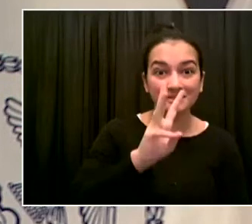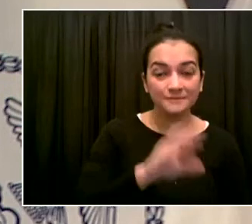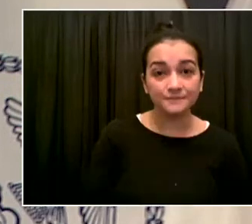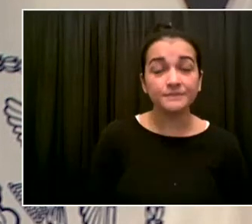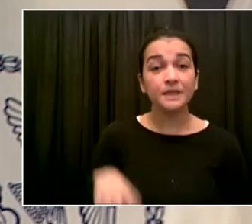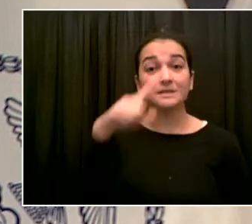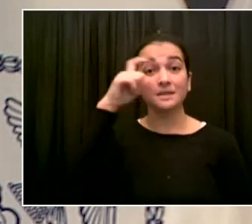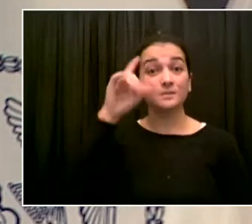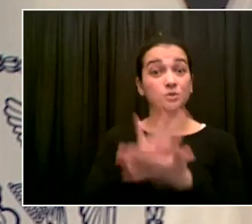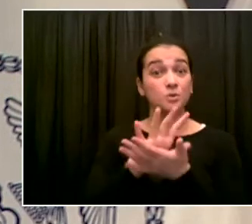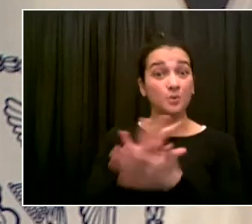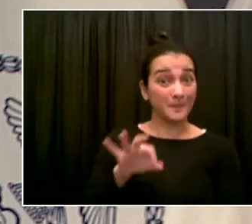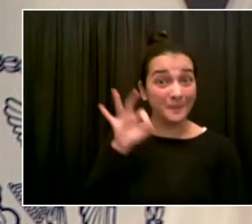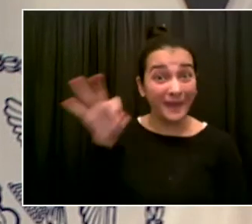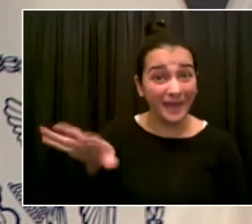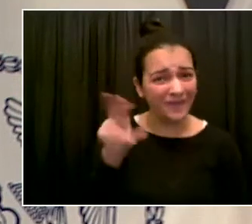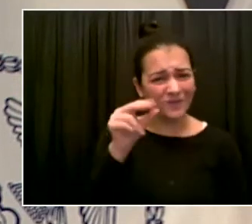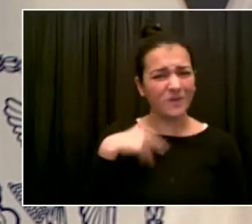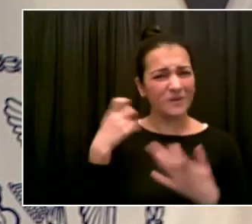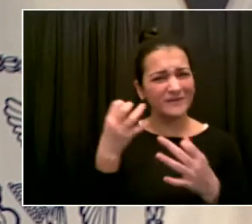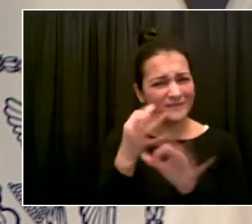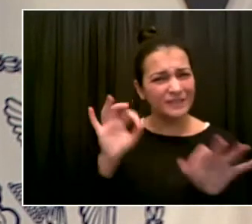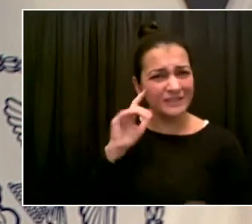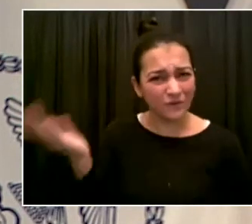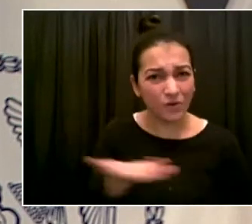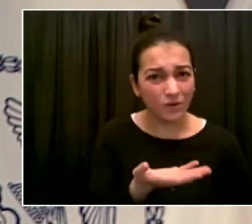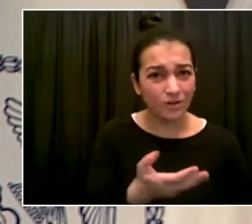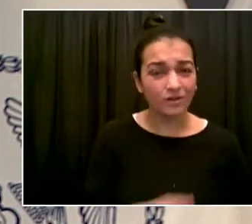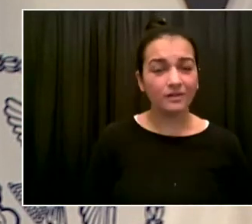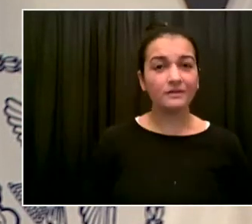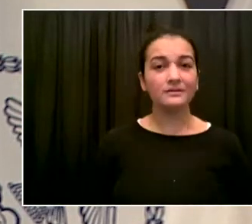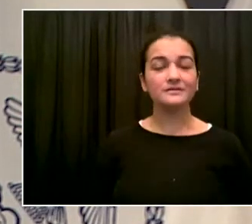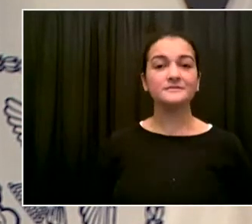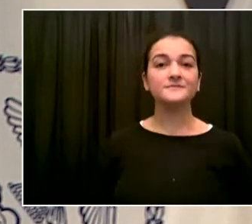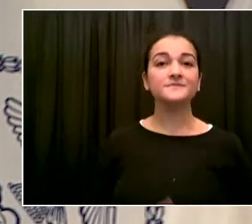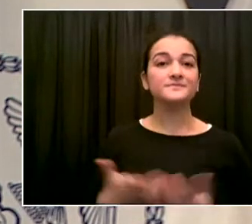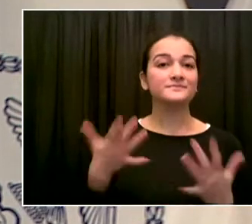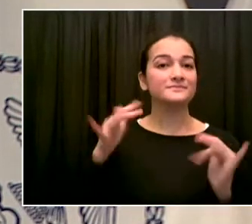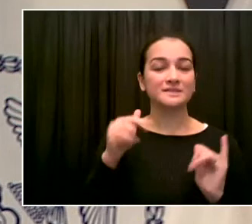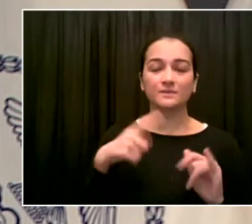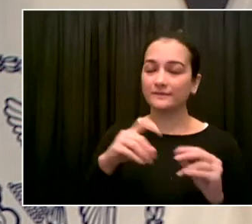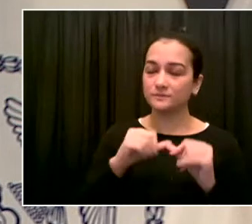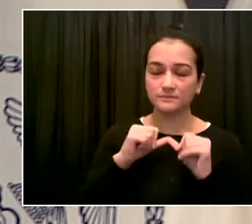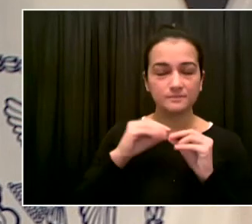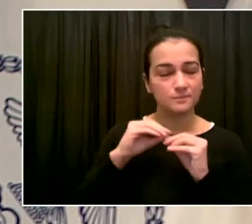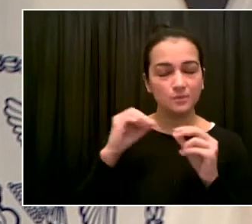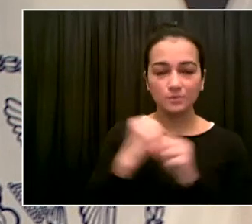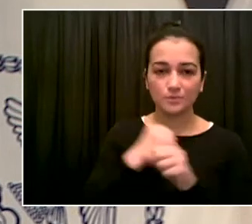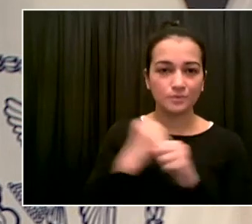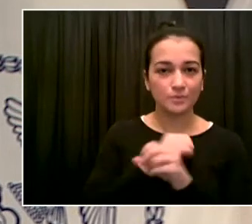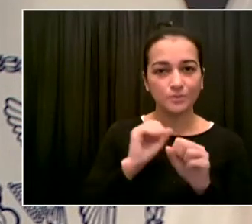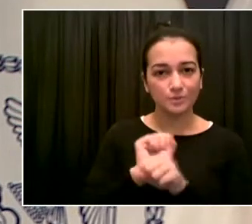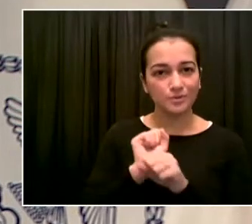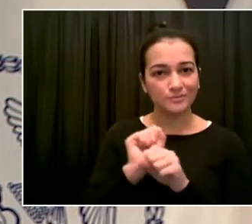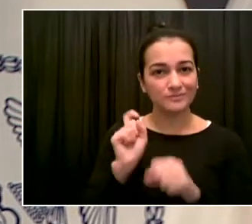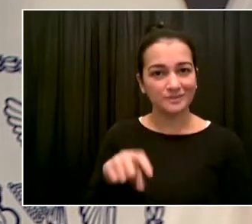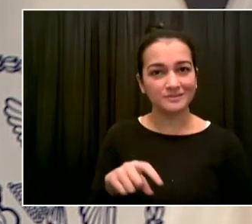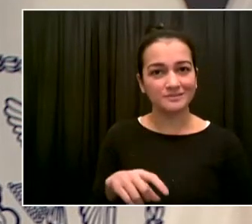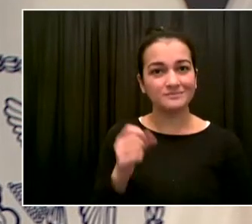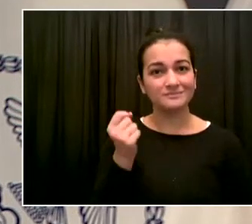THE KIDS FOR HET SUMMER FOR FREE. THERE IS MORE WE NEED TO DO BUT UNQUESTIONABLY